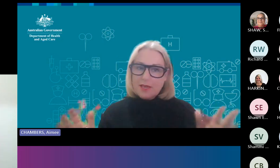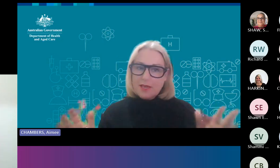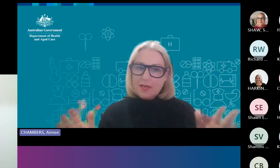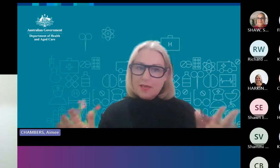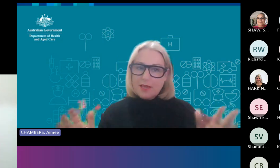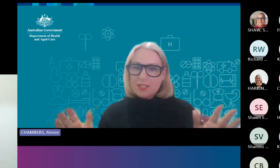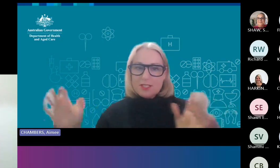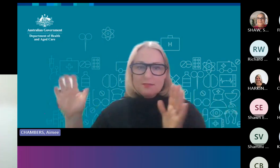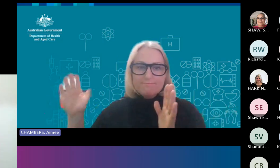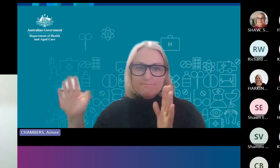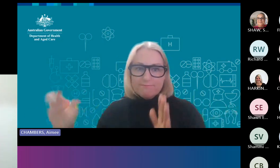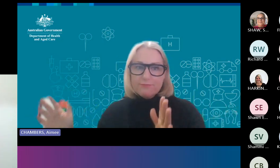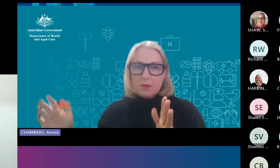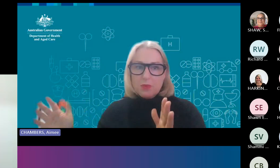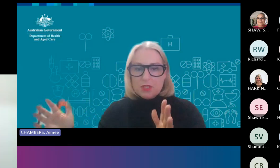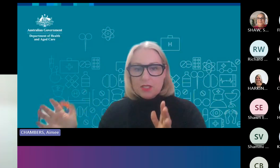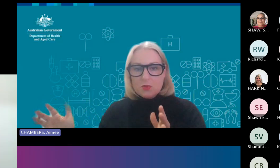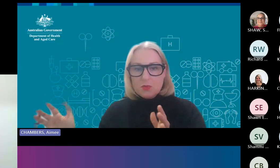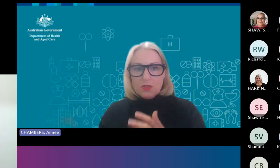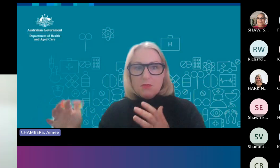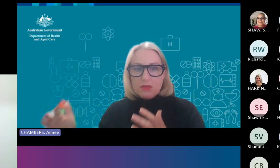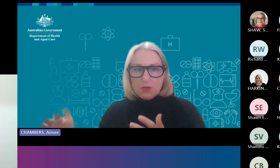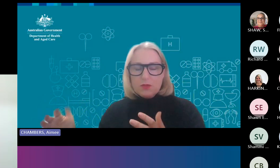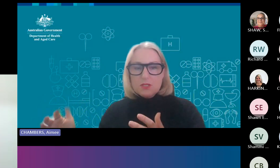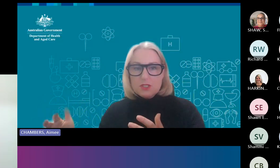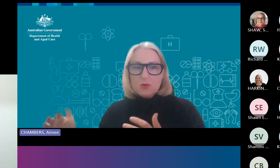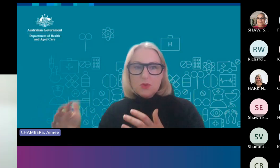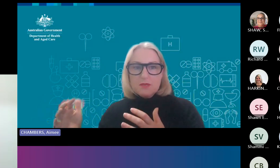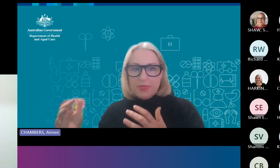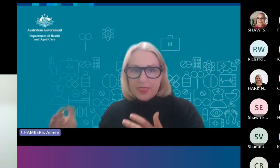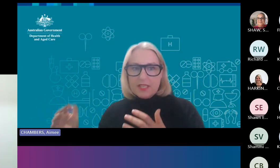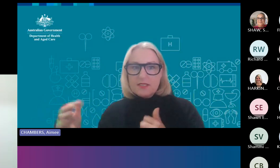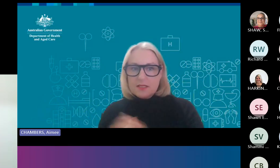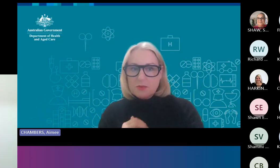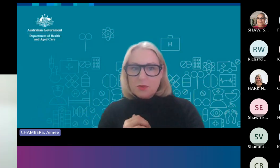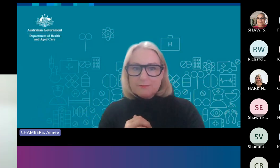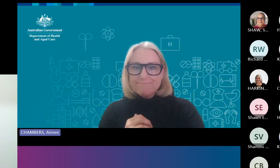even if they're not registered the person that's with them, if they want them to support them, that is their supporter.